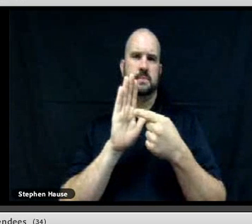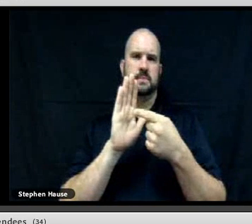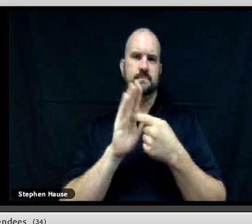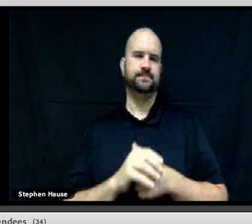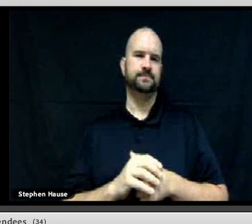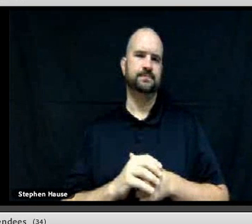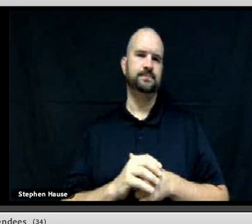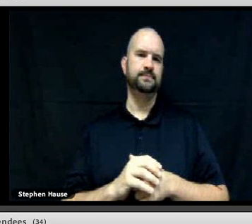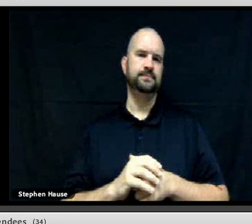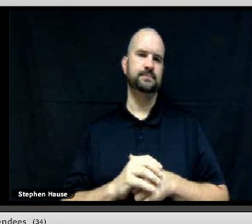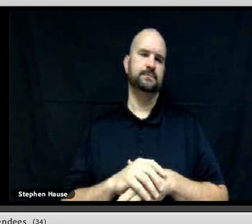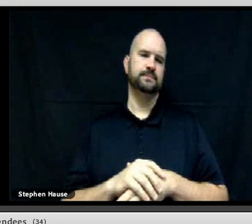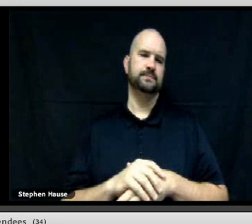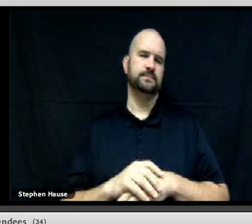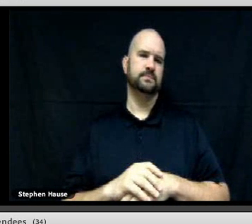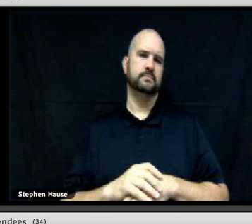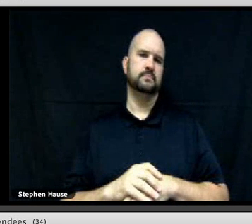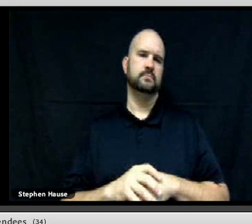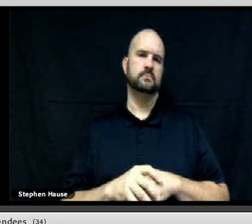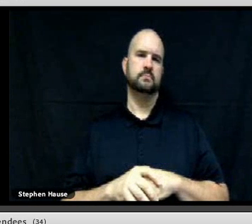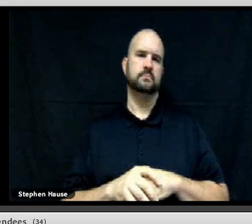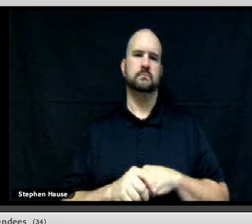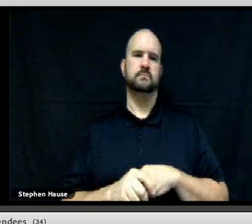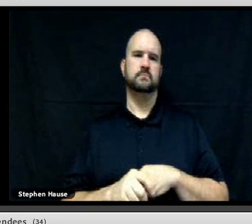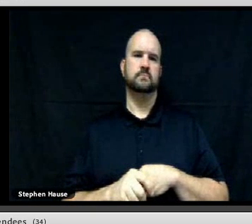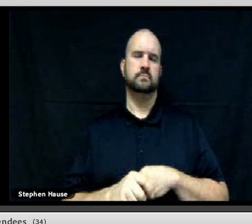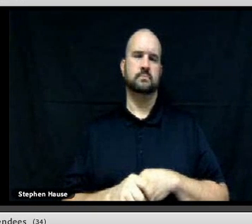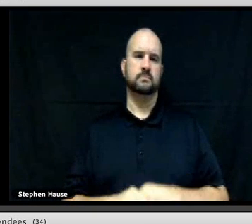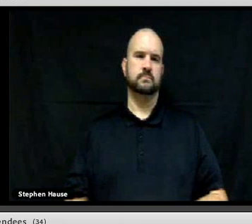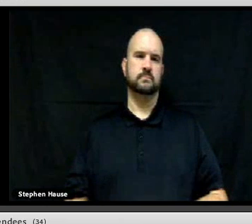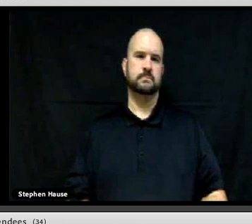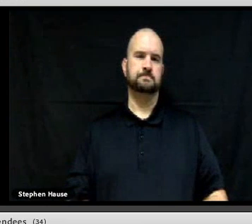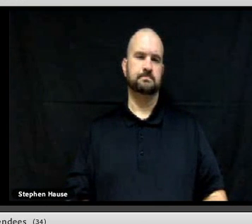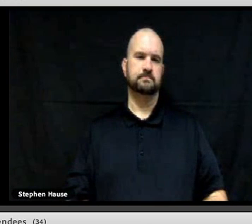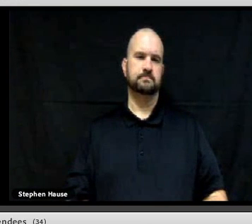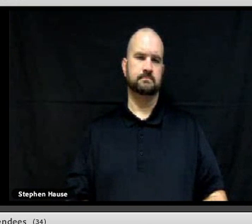you want to think about the user's intent when it comes to this field.